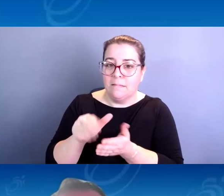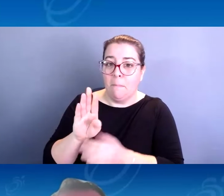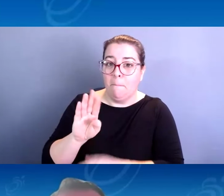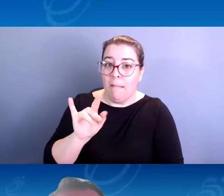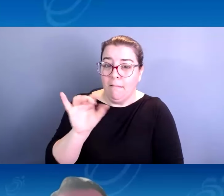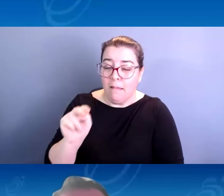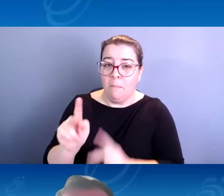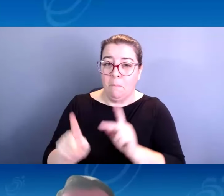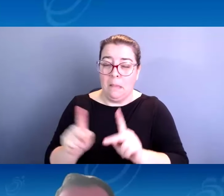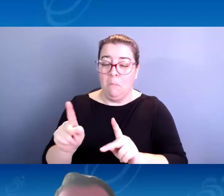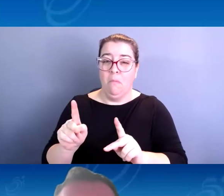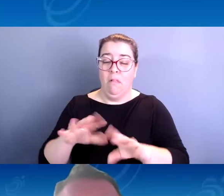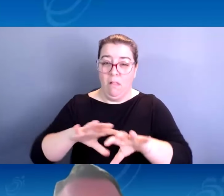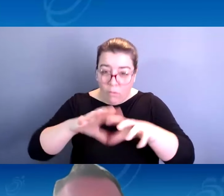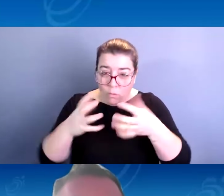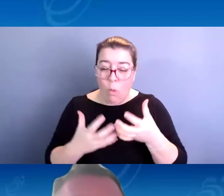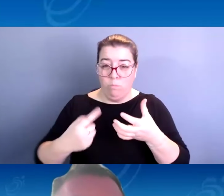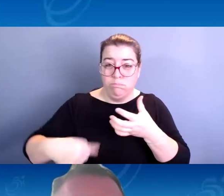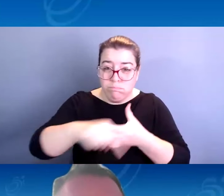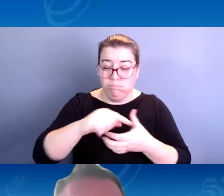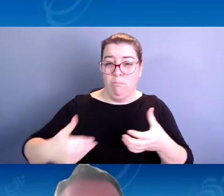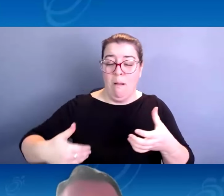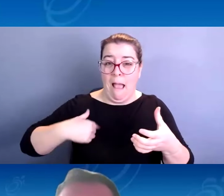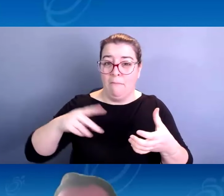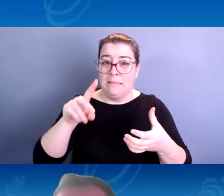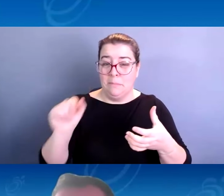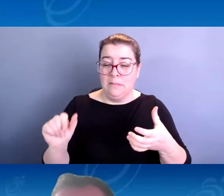That equates to about $1.3 trillion in disposable income.